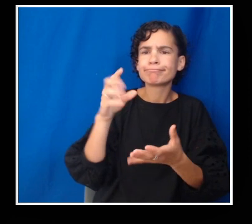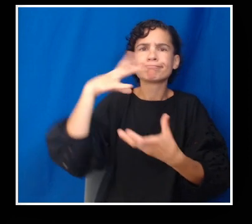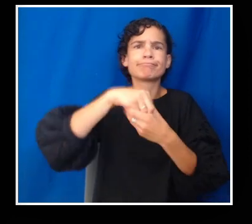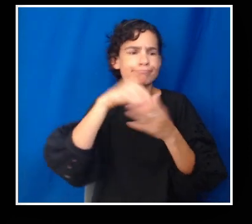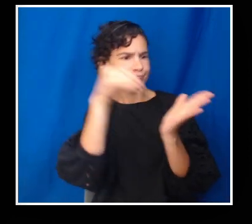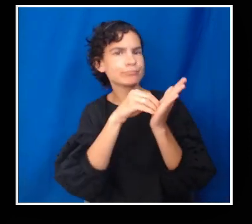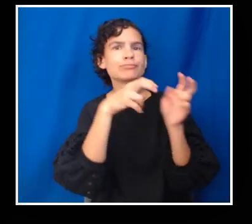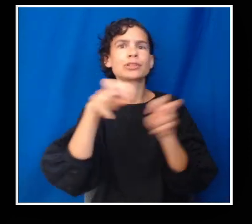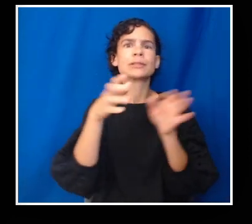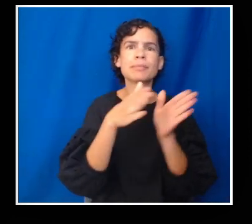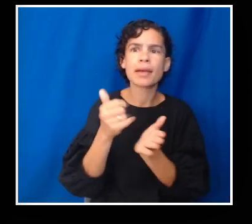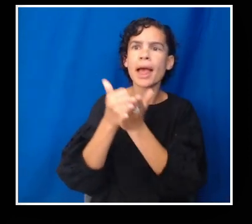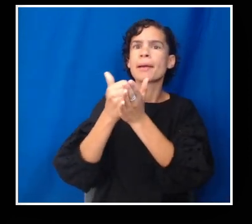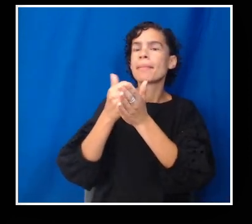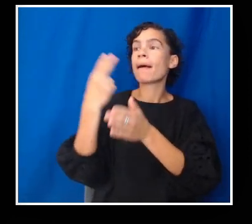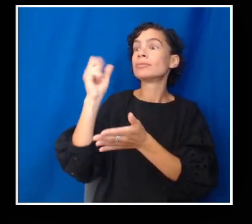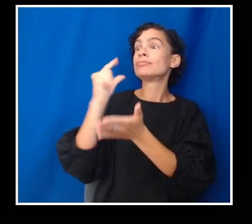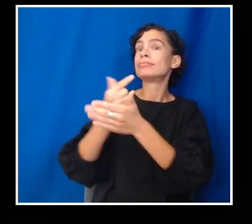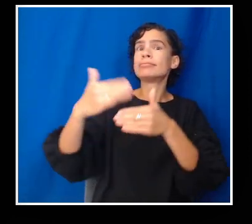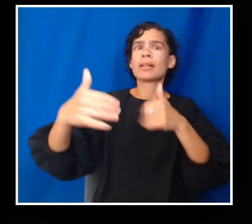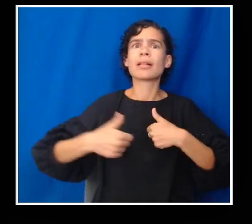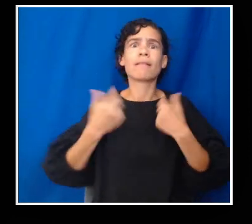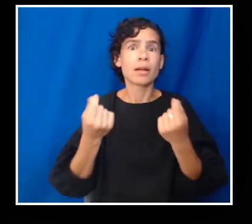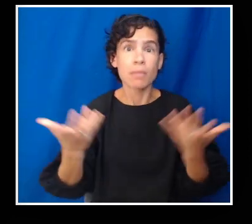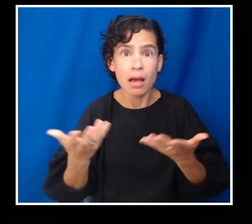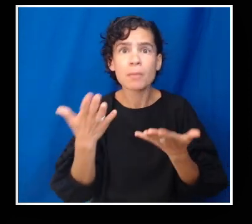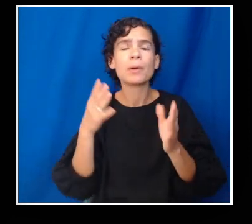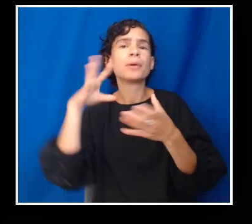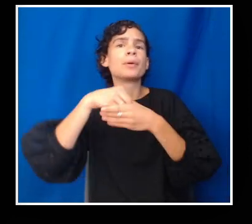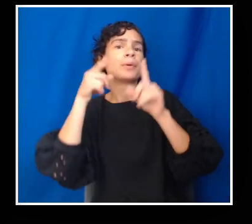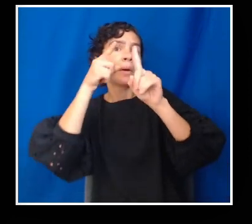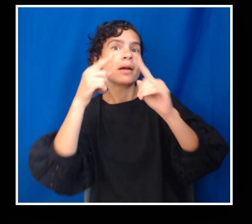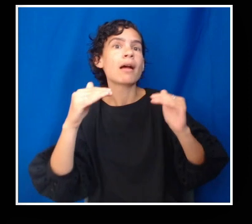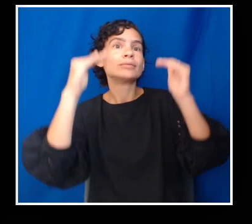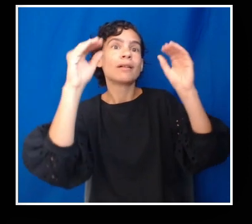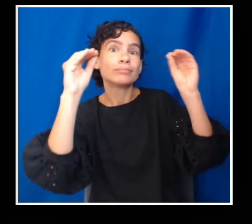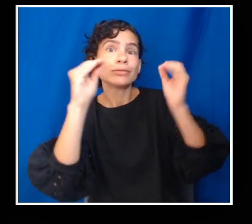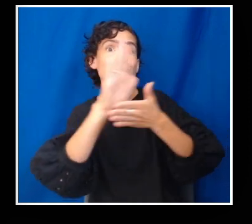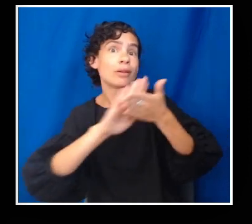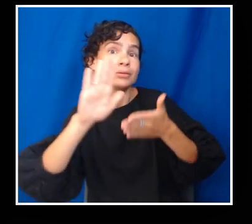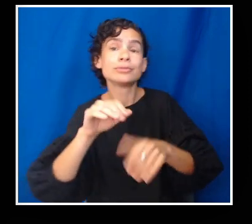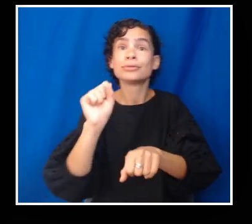prepare for life after high school. Transition plans may include goals related to higher education, employment,